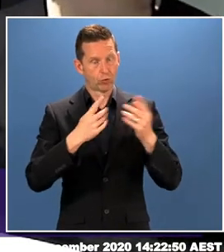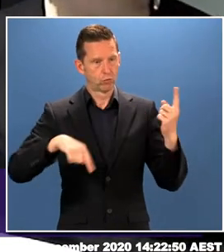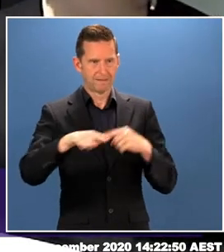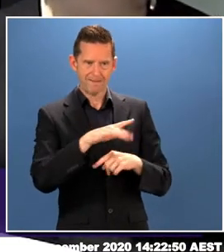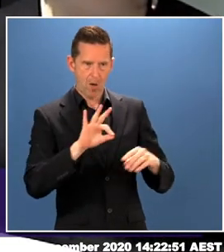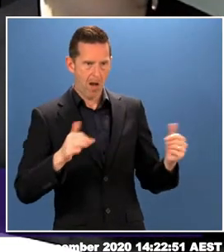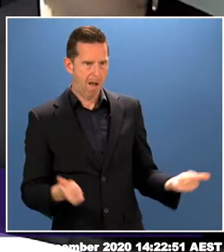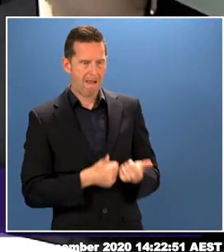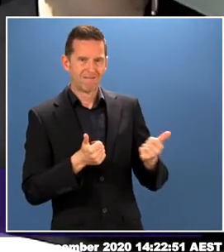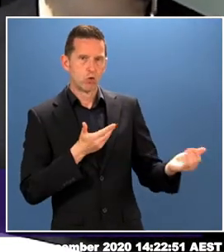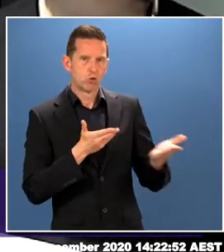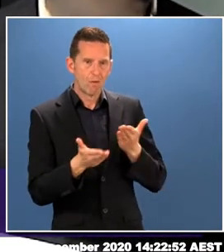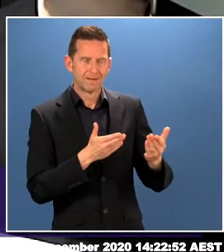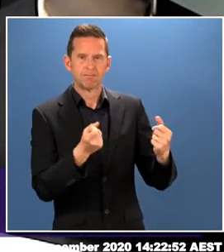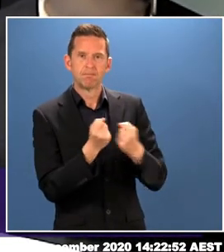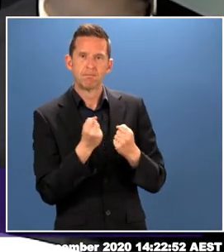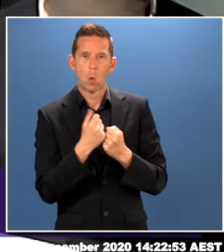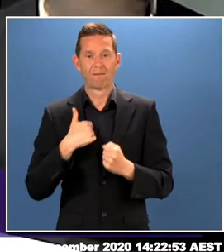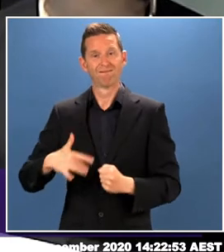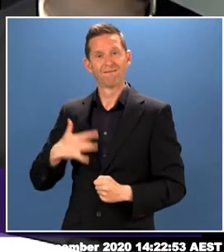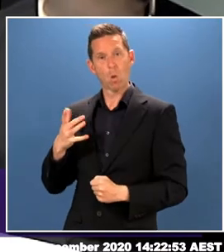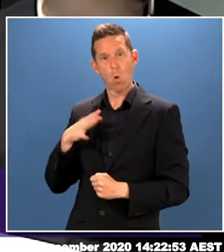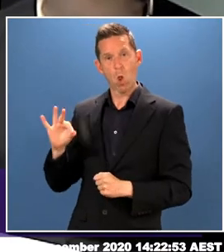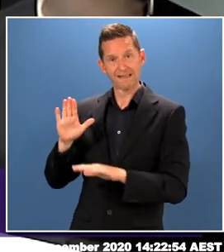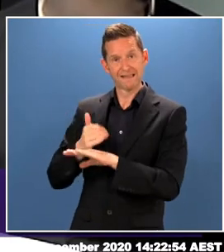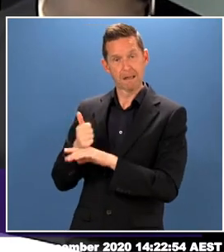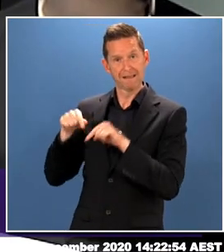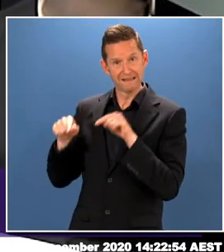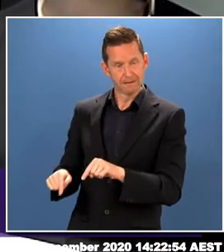this sort of resource would enable them to undertake different types of recruitment